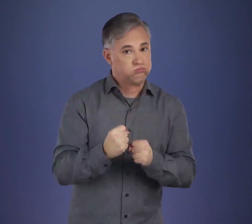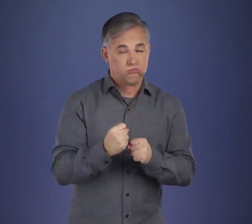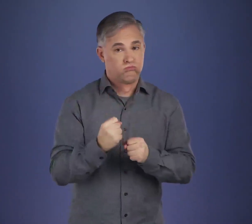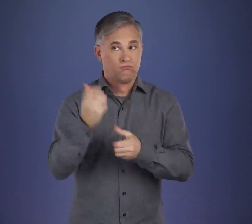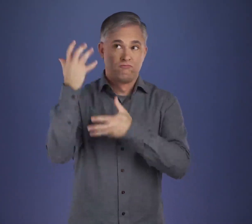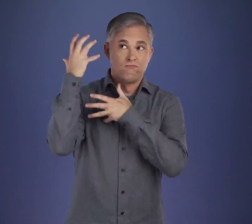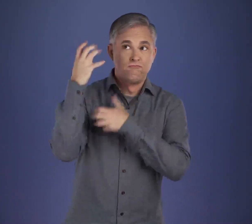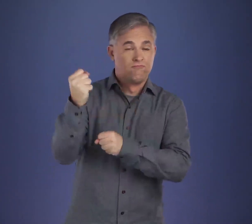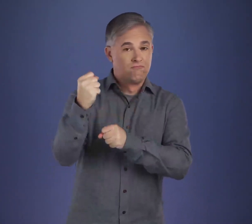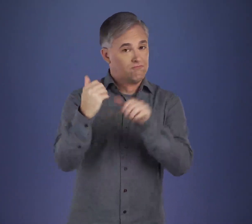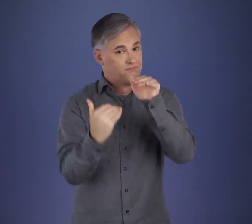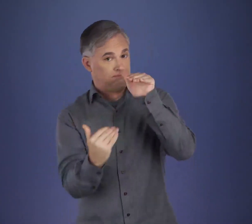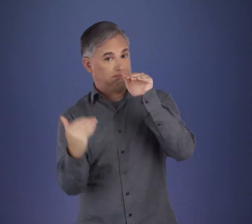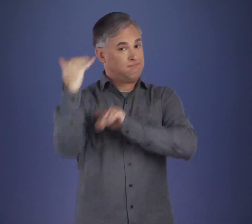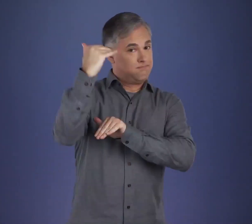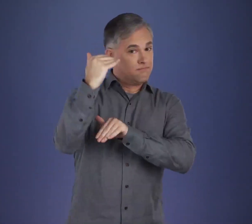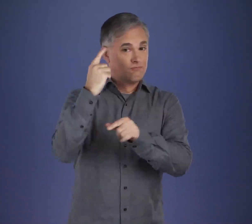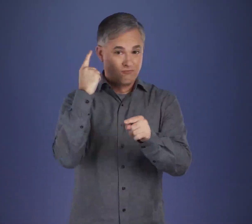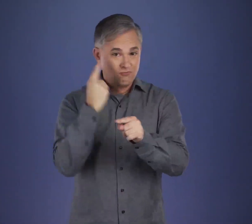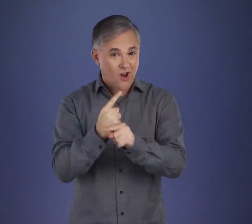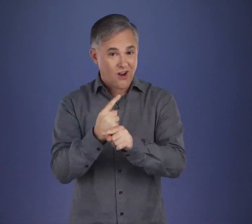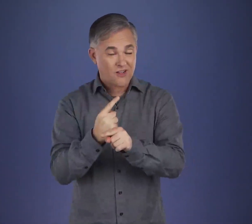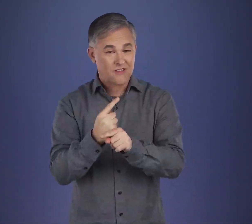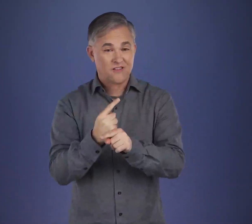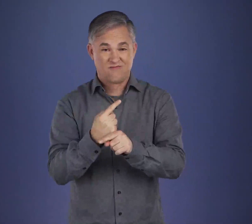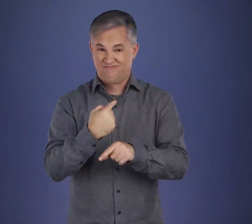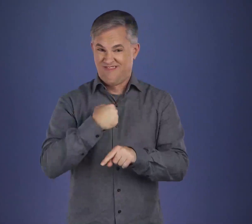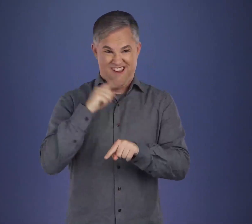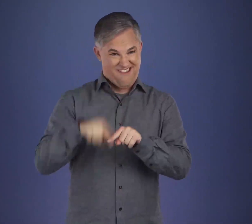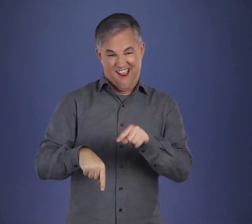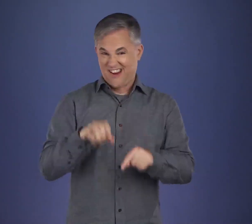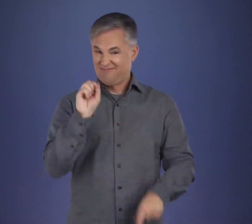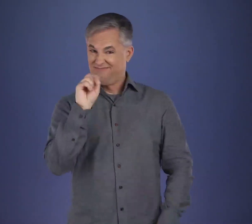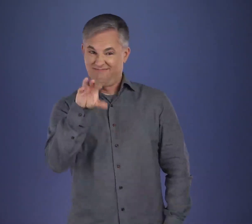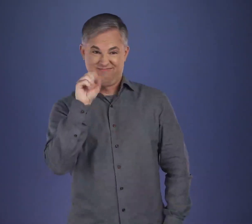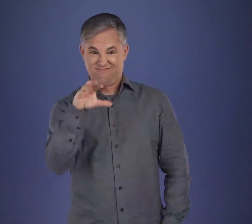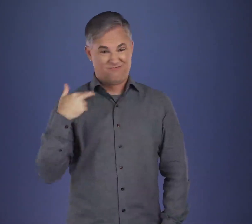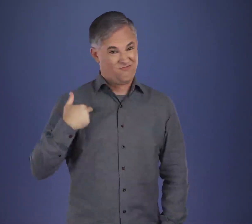‘You have faith,’ I said. ‘Perhaps far deeper faith than mine.